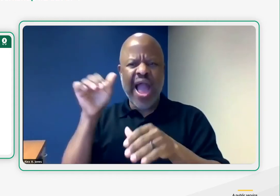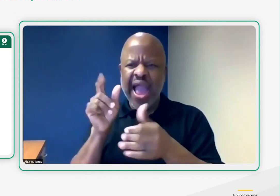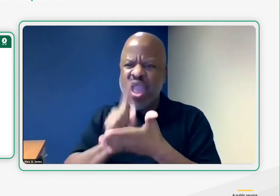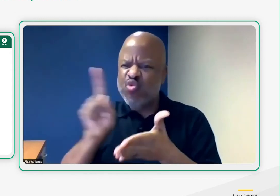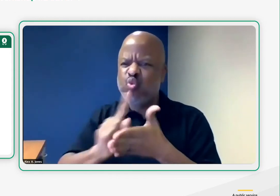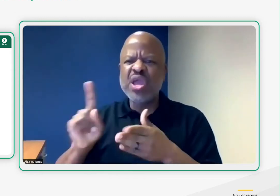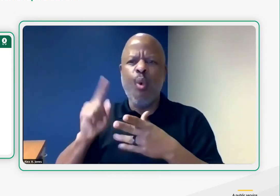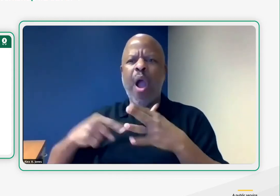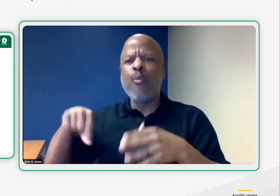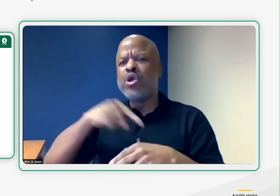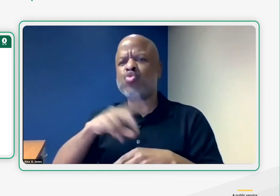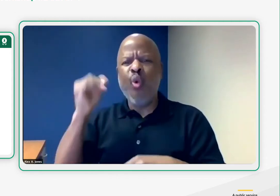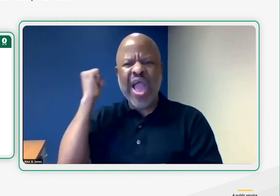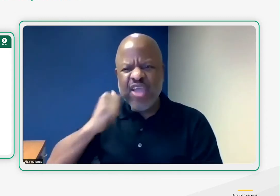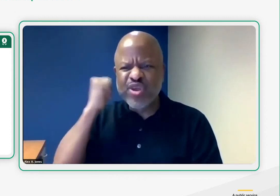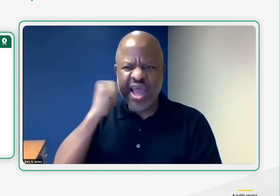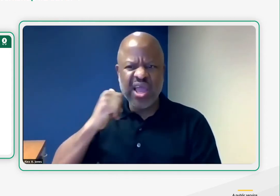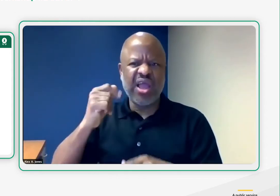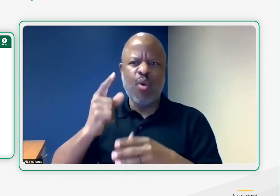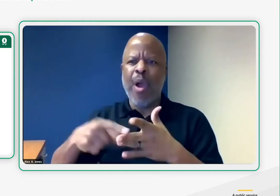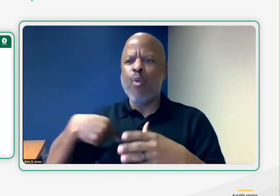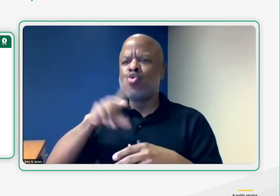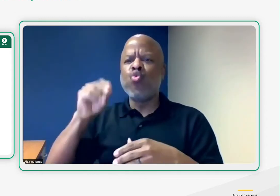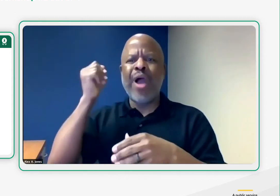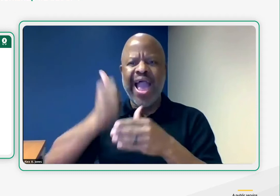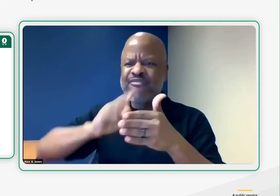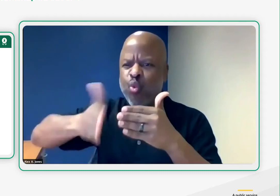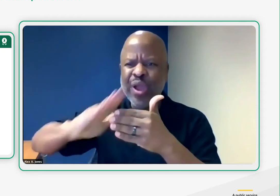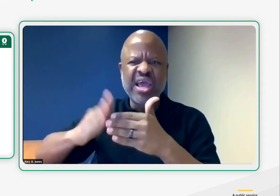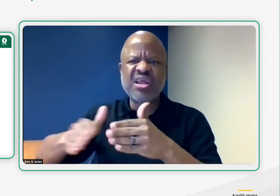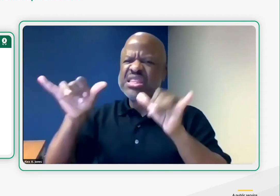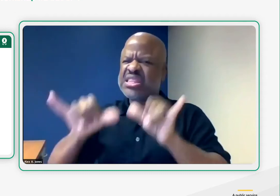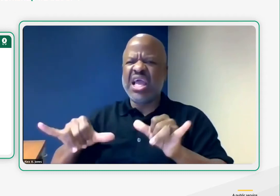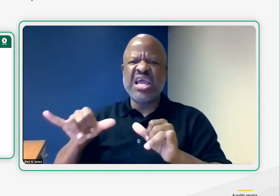through our routine, or we do every day, or every weekend – we do the same thing and